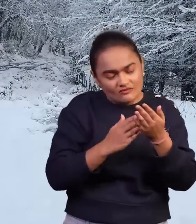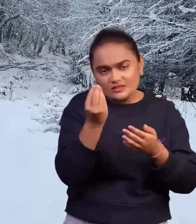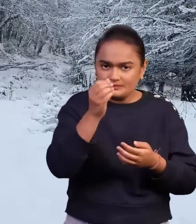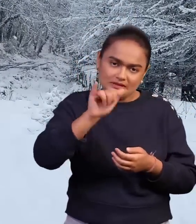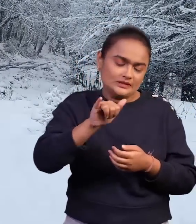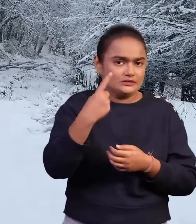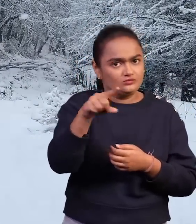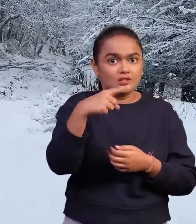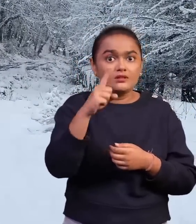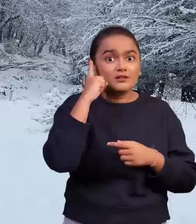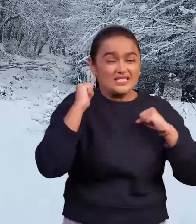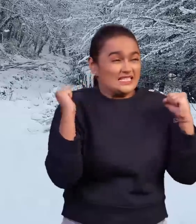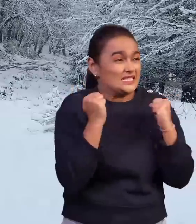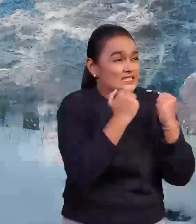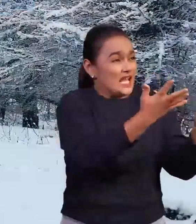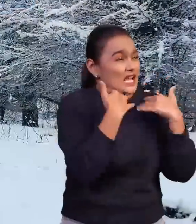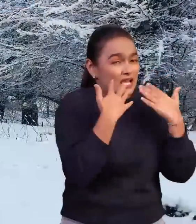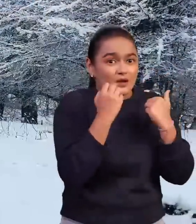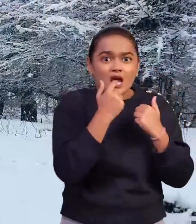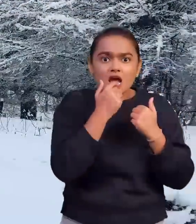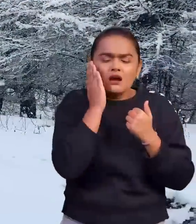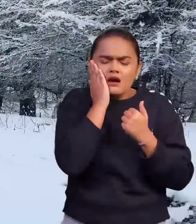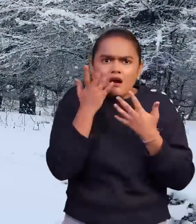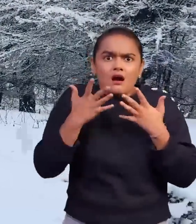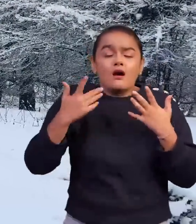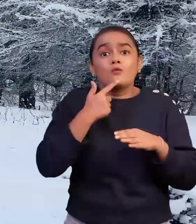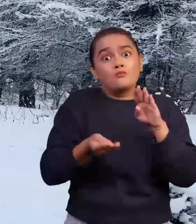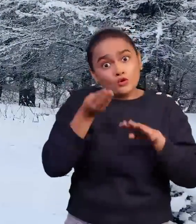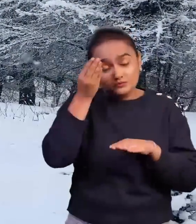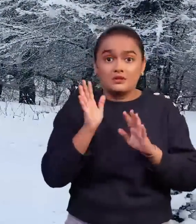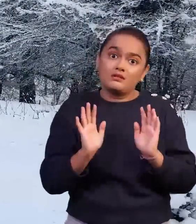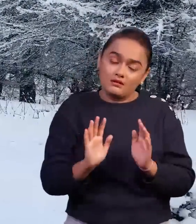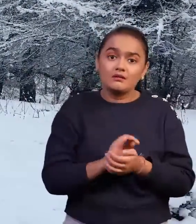Yes, this is partially true. Cold air during winters can make the teeth more sensitive.